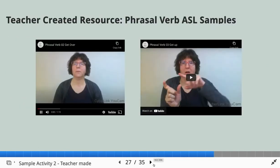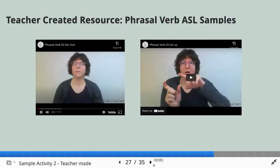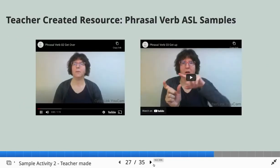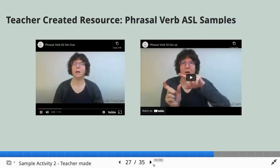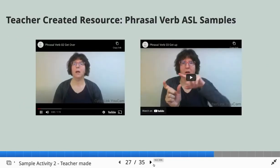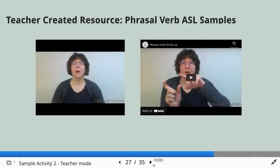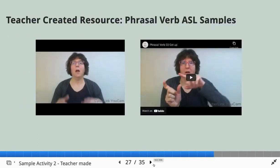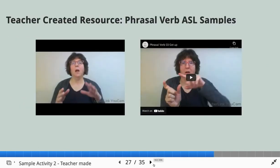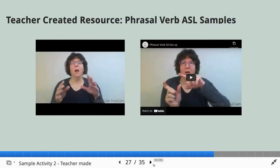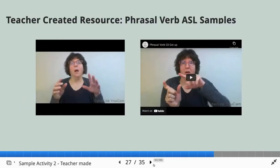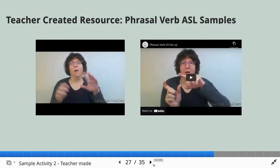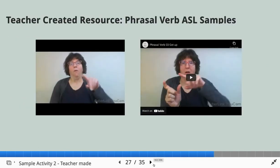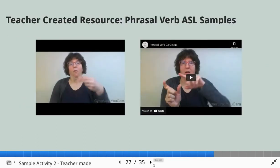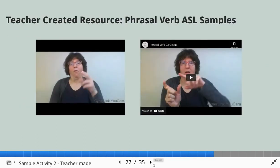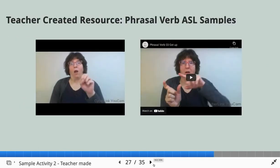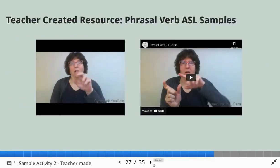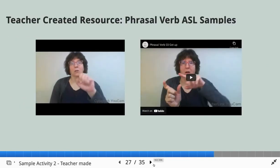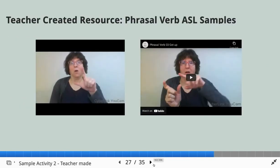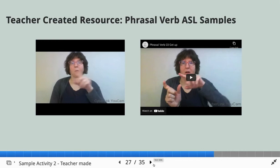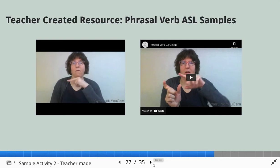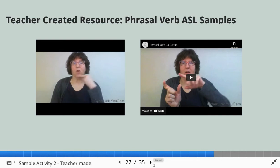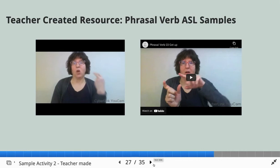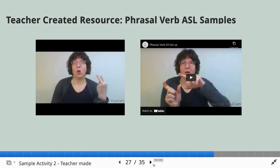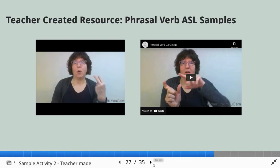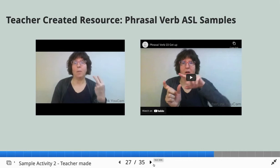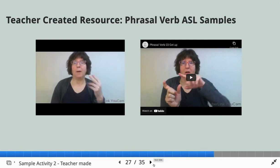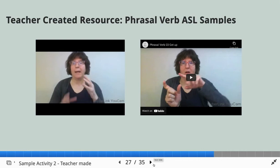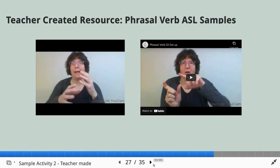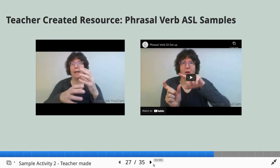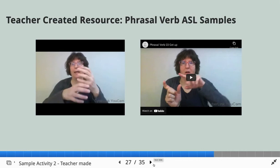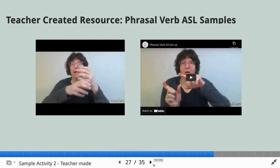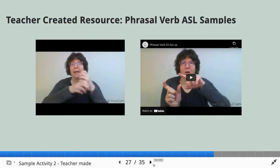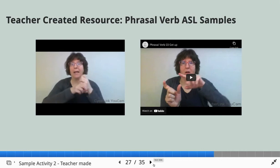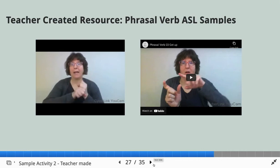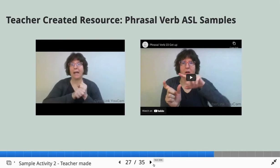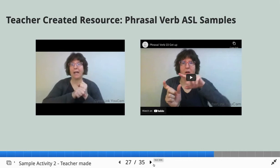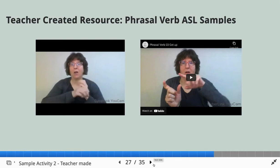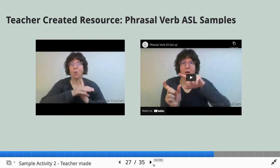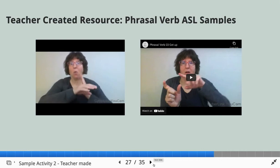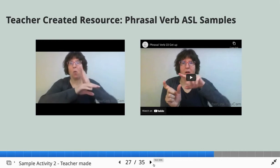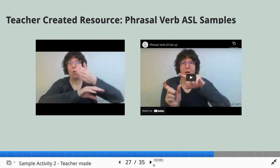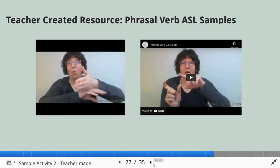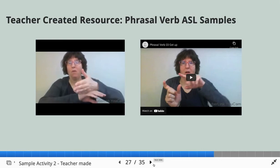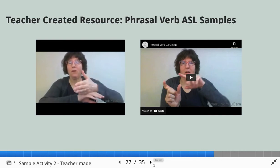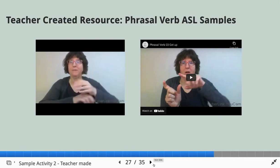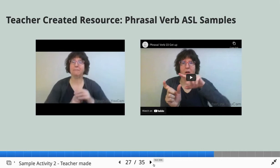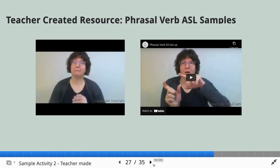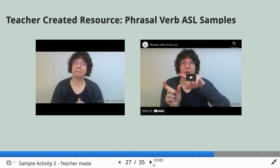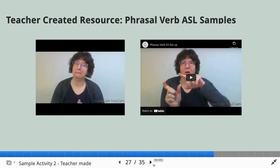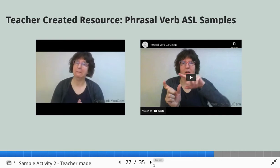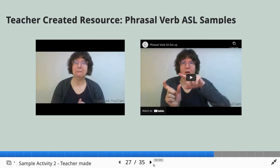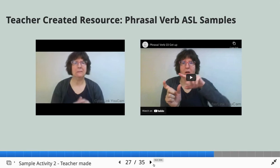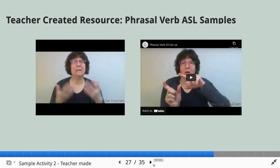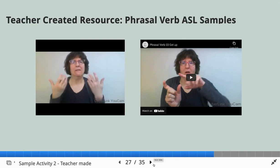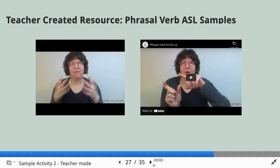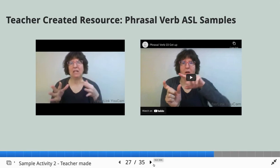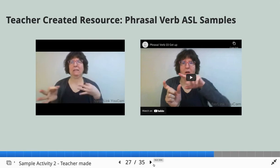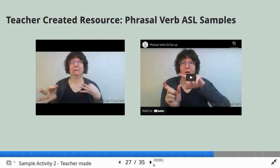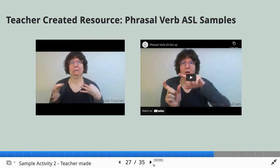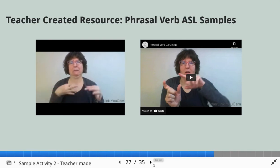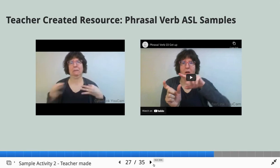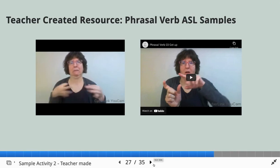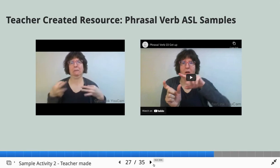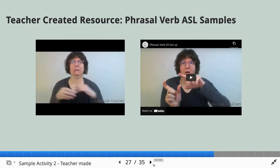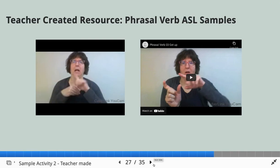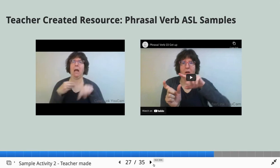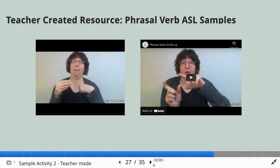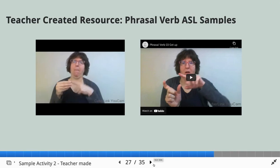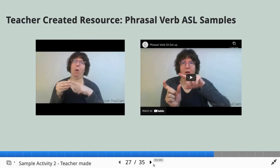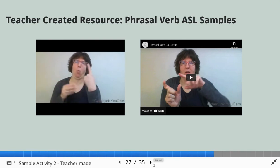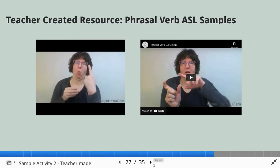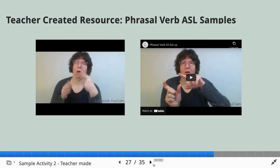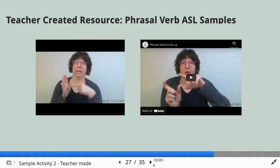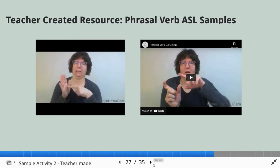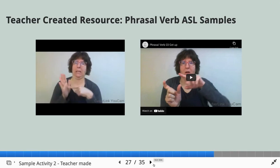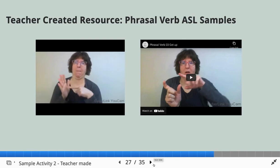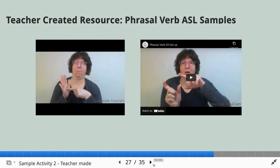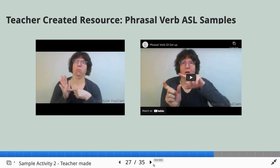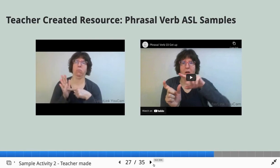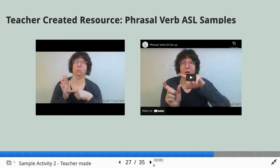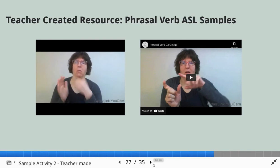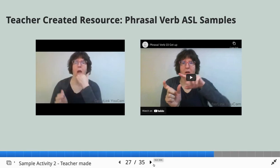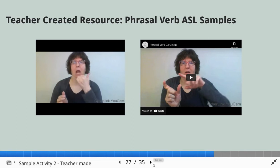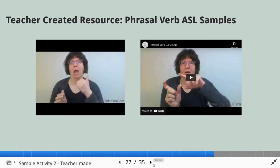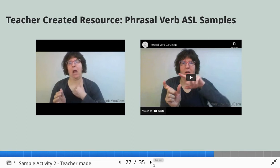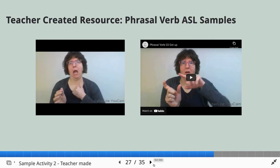(Video) Still continuing the discussion of phrasal verbs . . . remember the example I gave before about 'get over'?